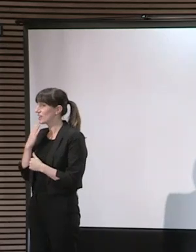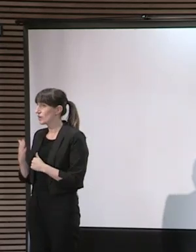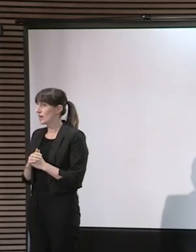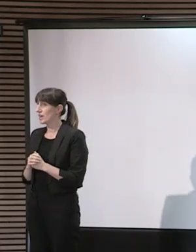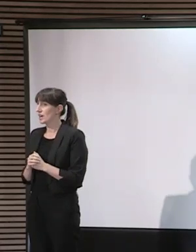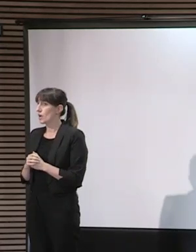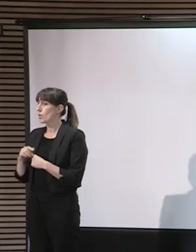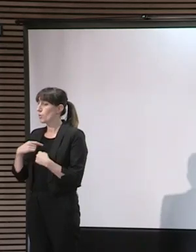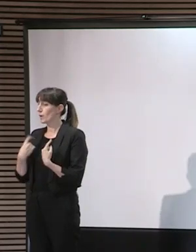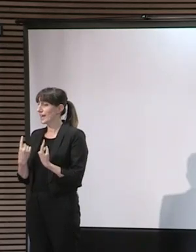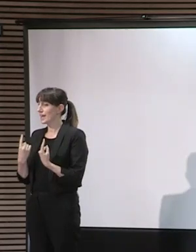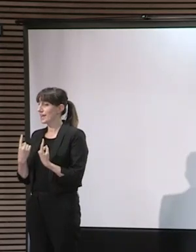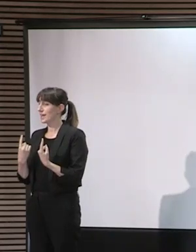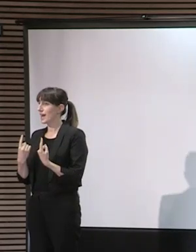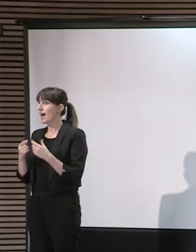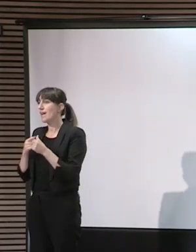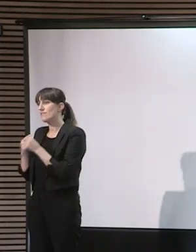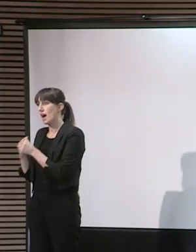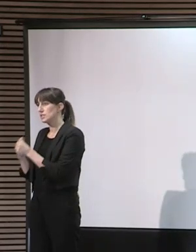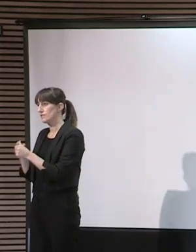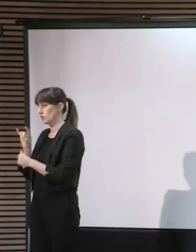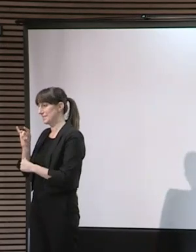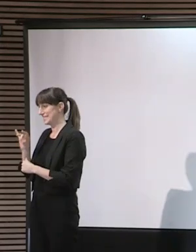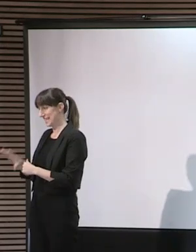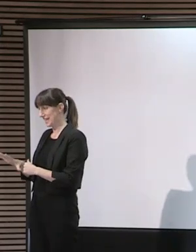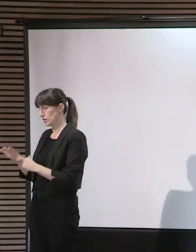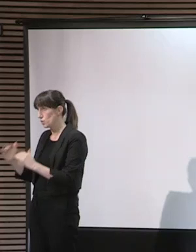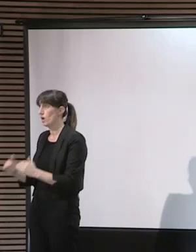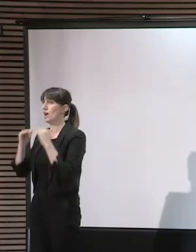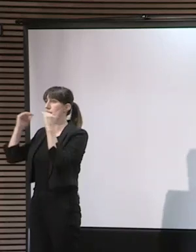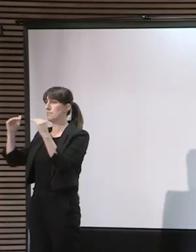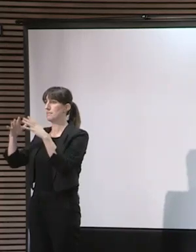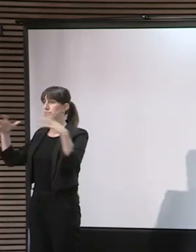you. Two comments. First of all, the reason why we felt